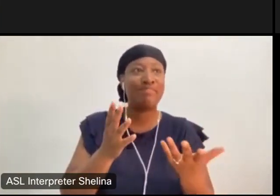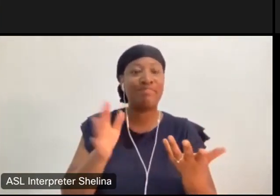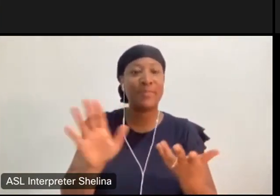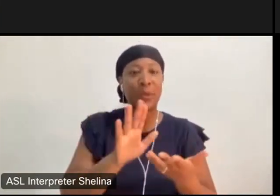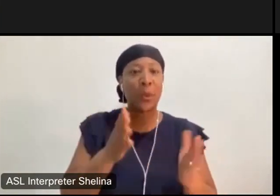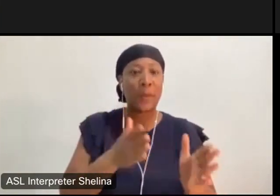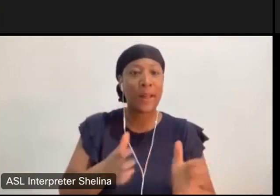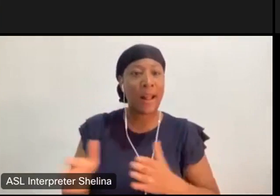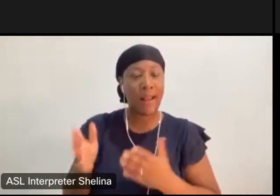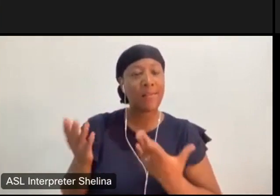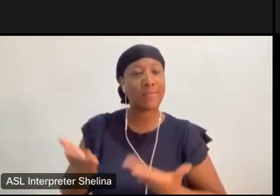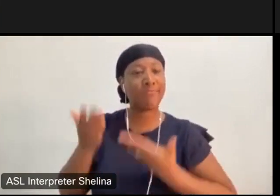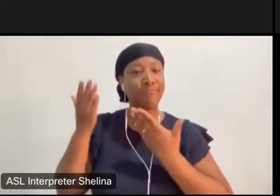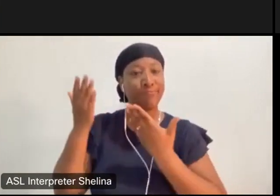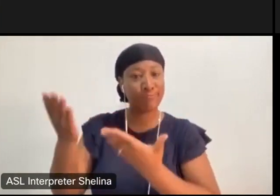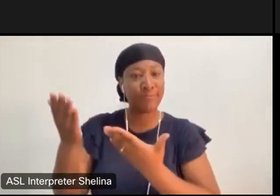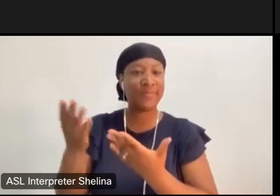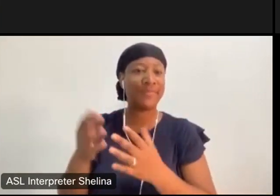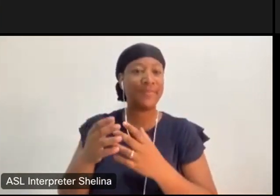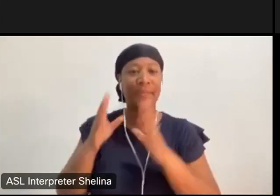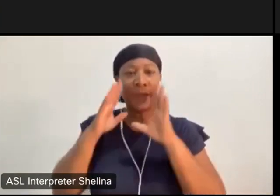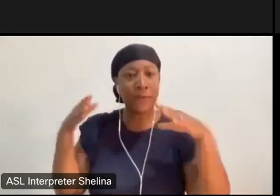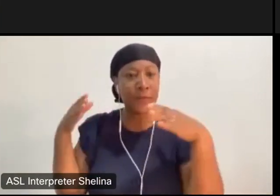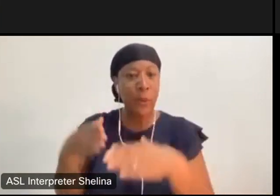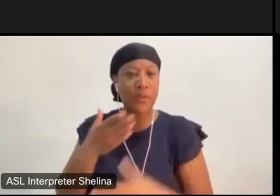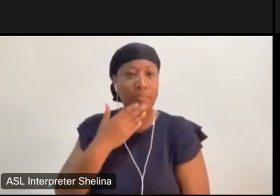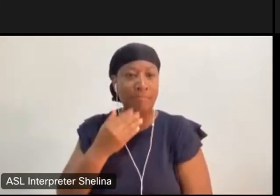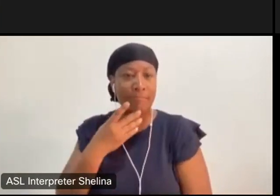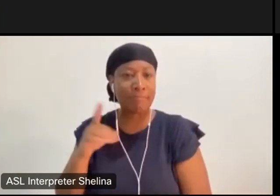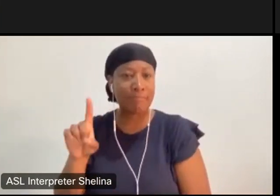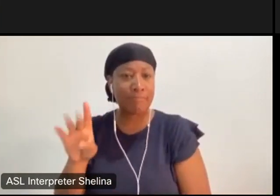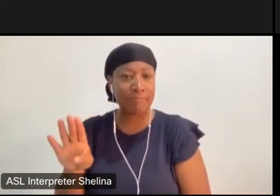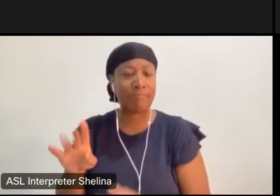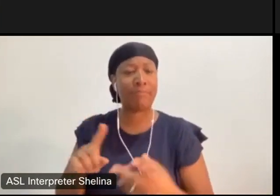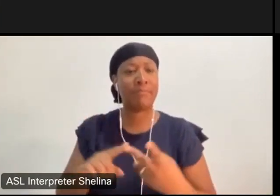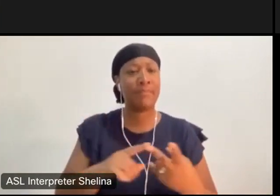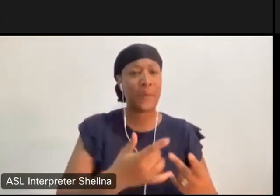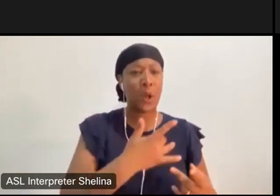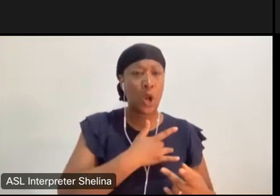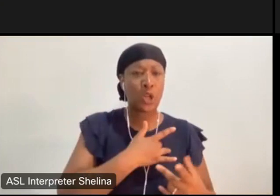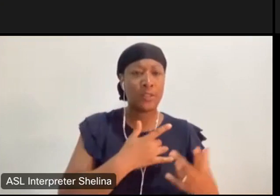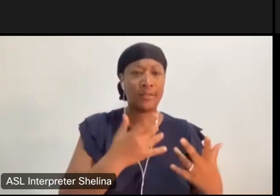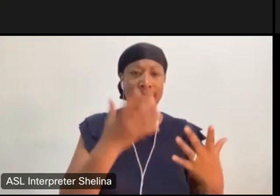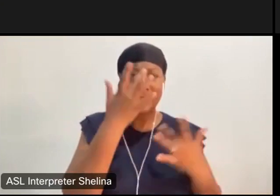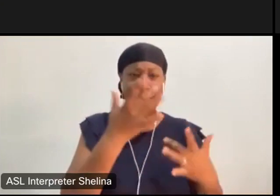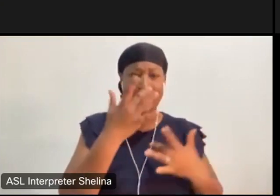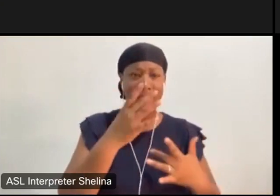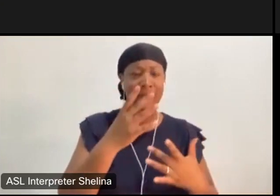propose something in the area of diabetes and heart disease and stroke and those 2 programs are usually related. So,